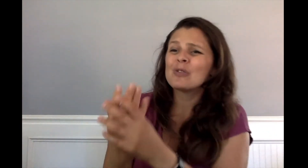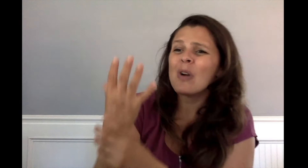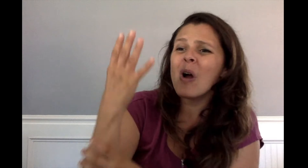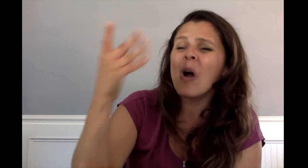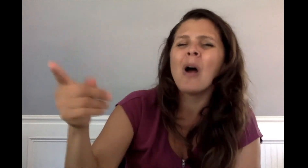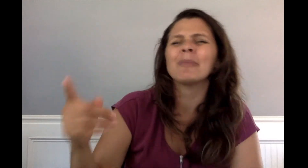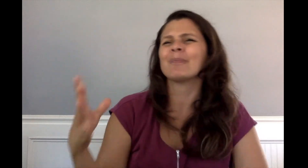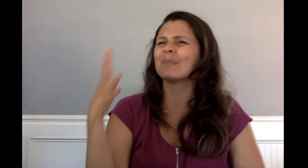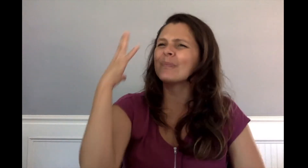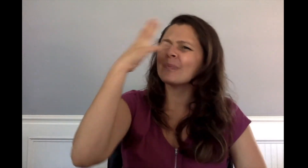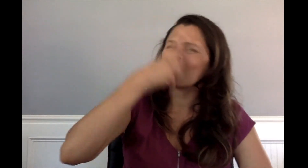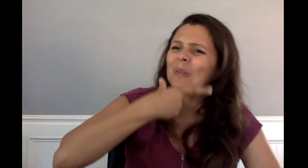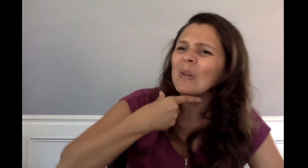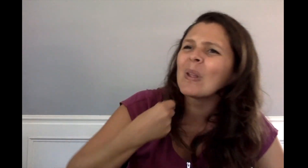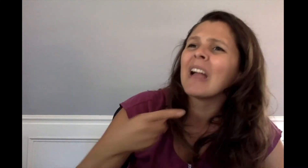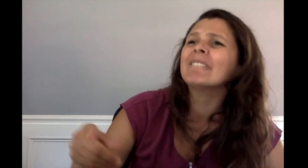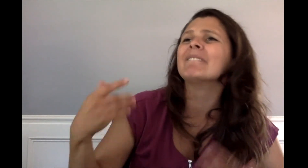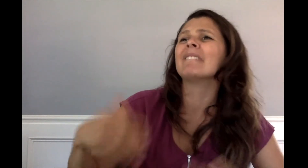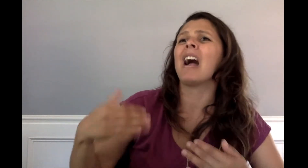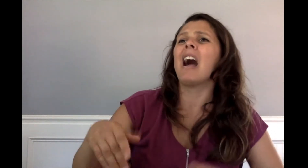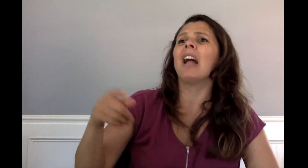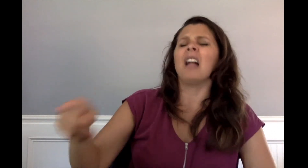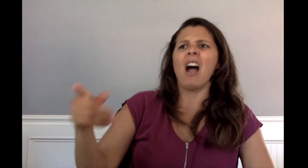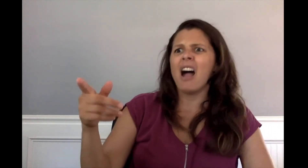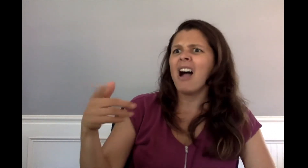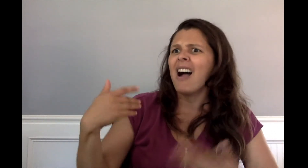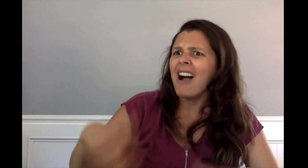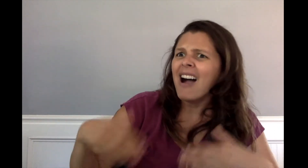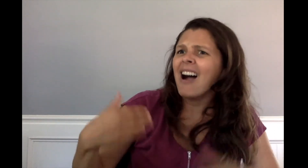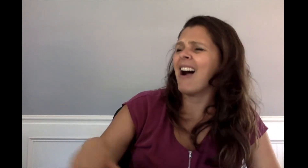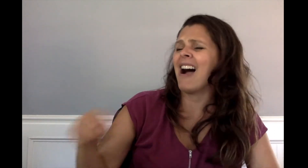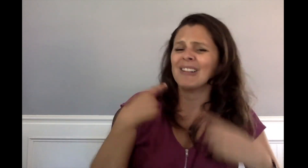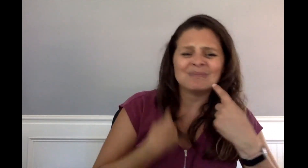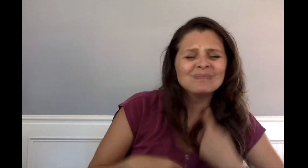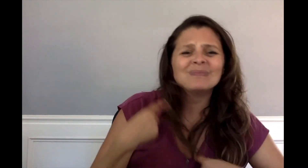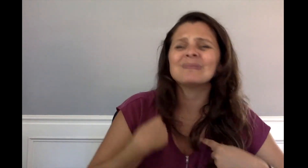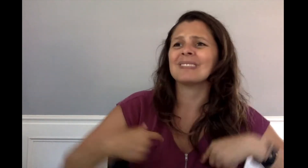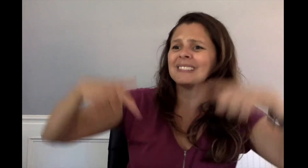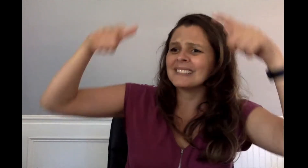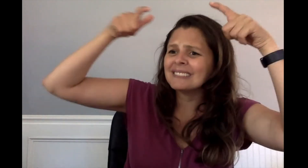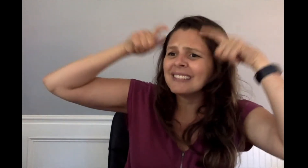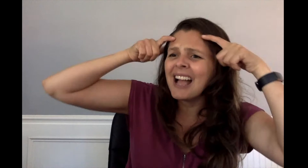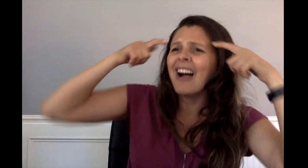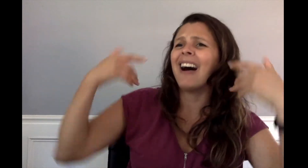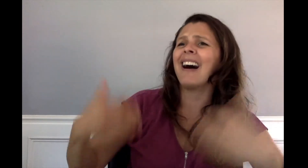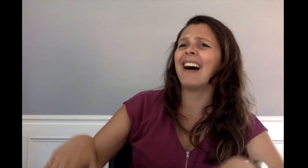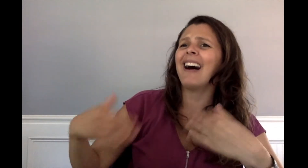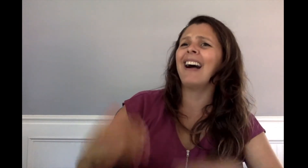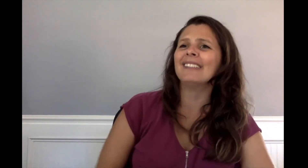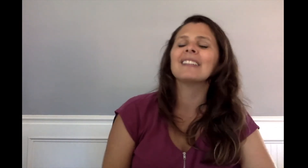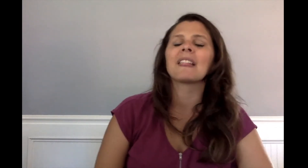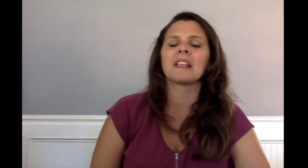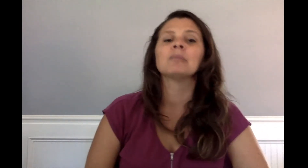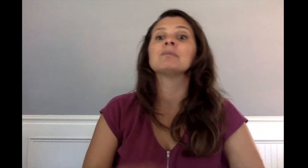how beautiful she looked in her tiara and jewelry.